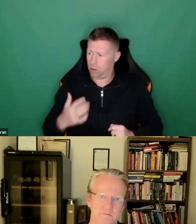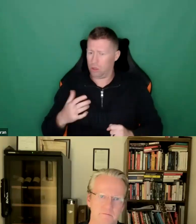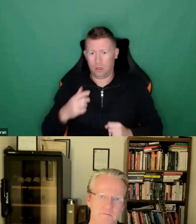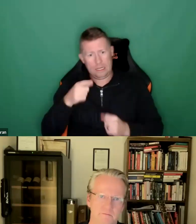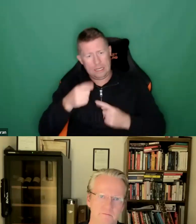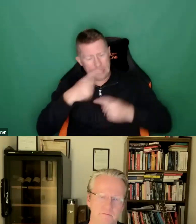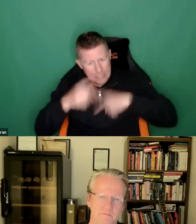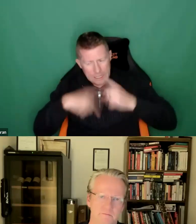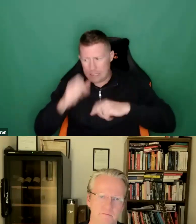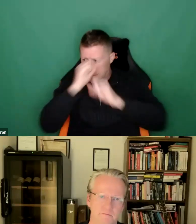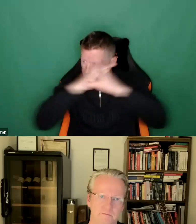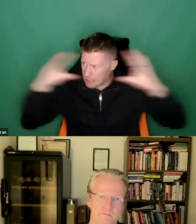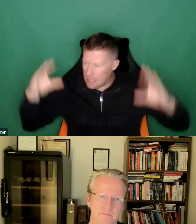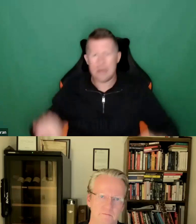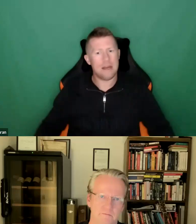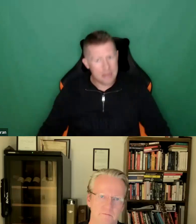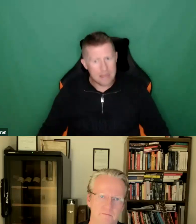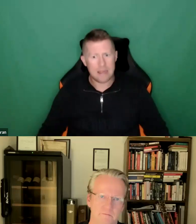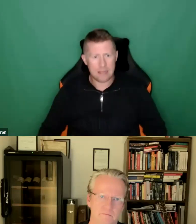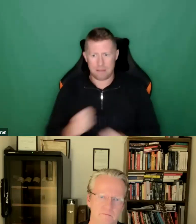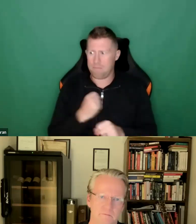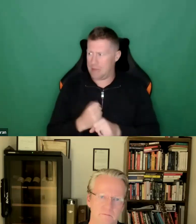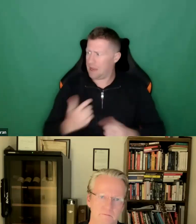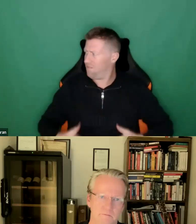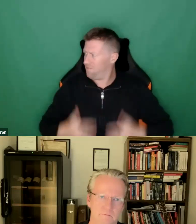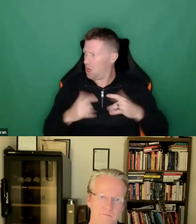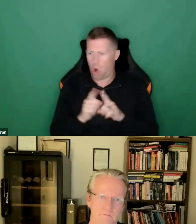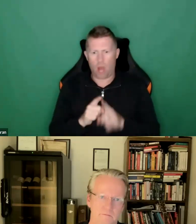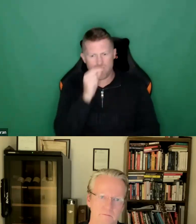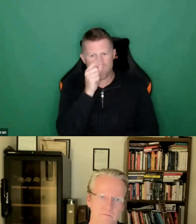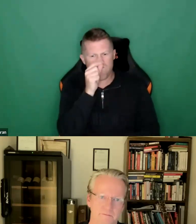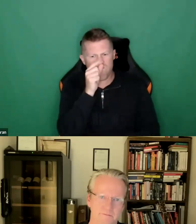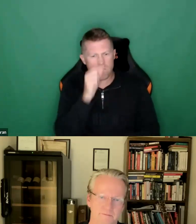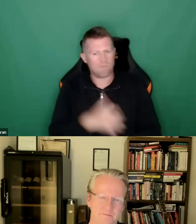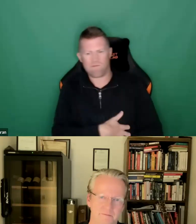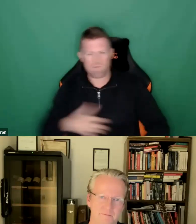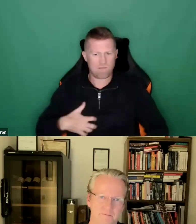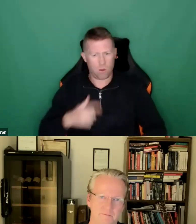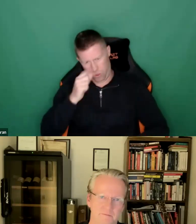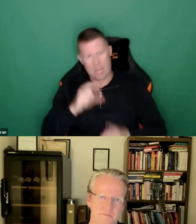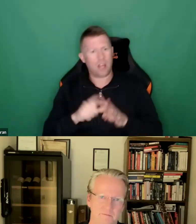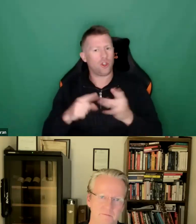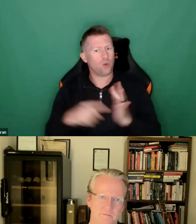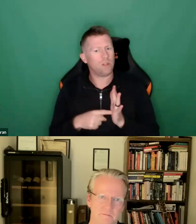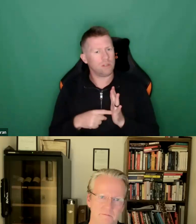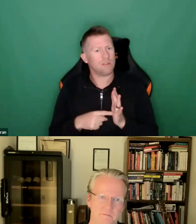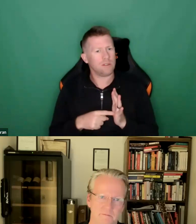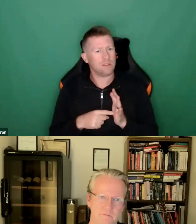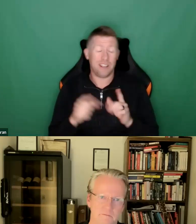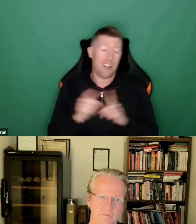by having heard you elaborate your ideas. A little more. And make it feel like it is